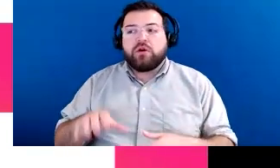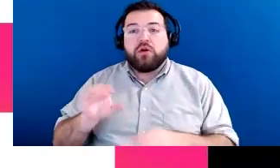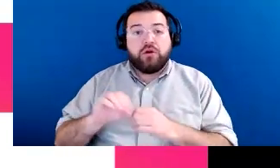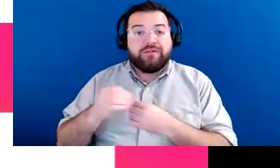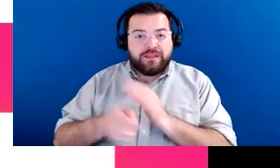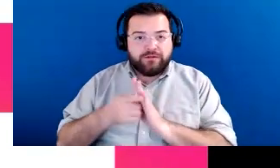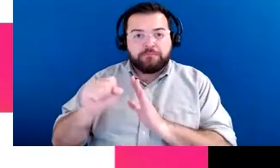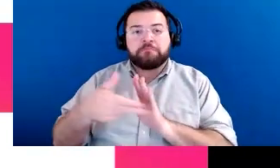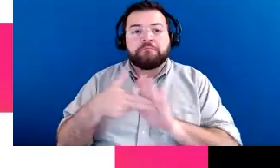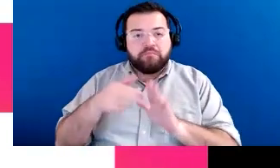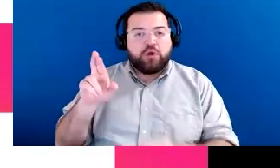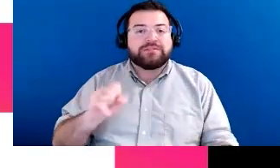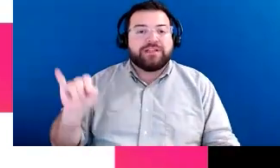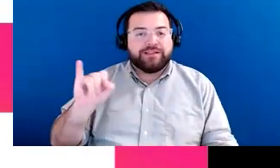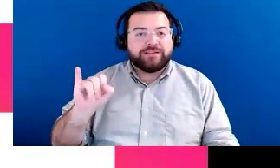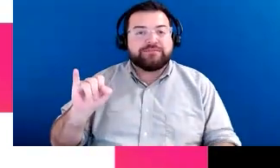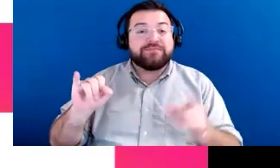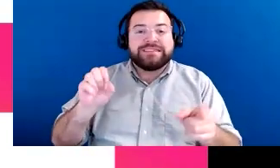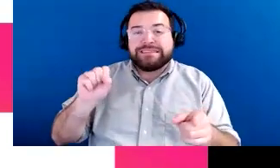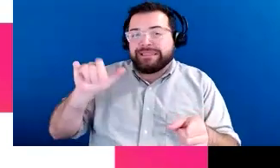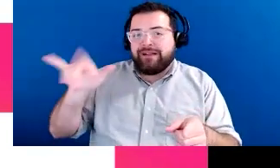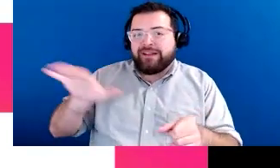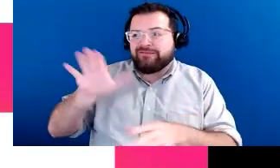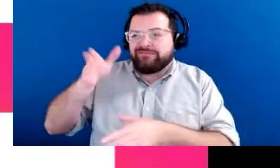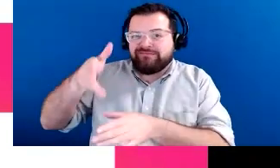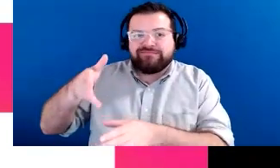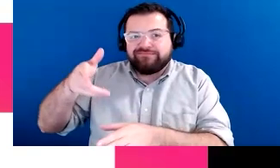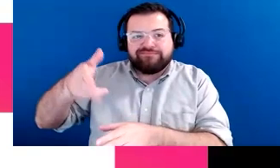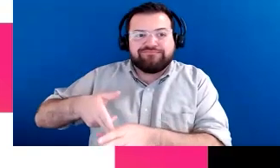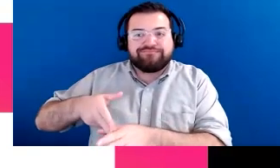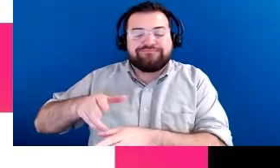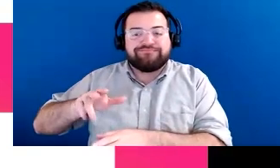Just to pause here because there are a couple of, great questions in the chat.